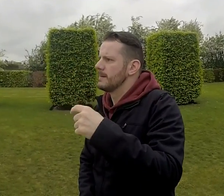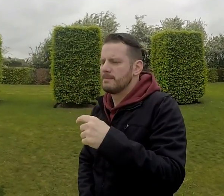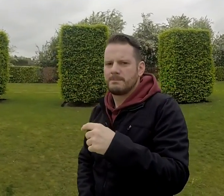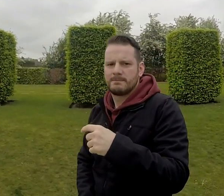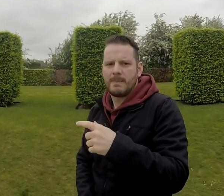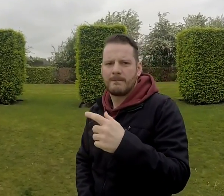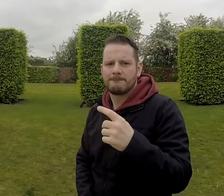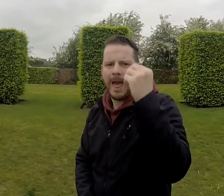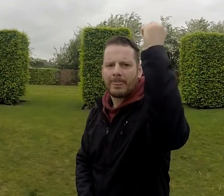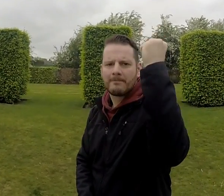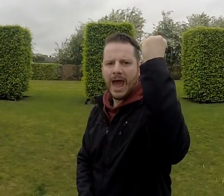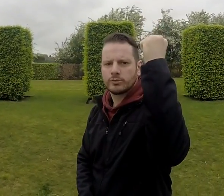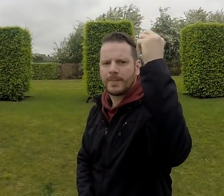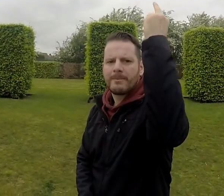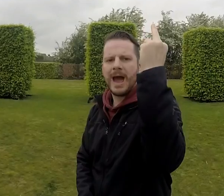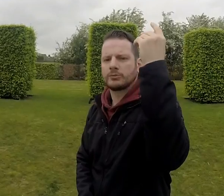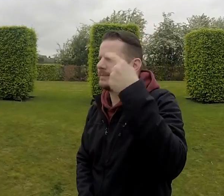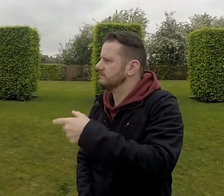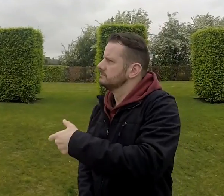You see the monument.